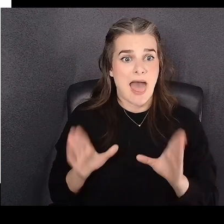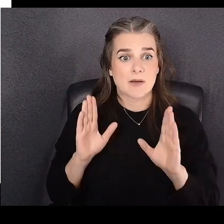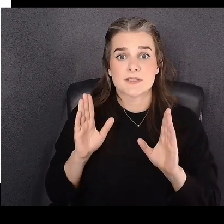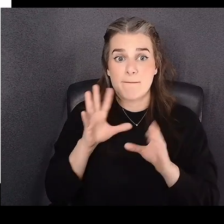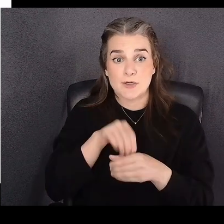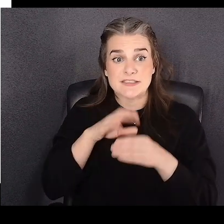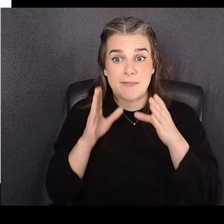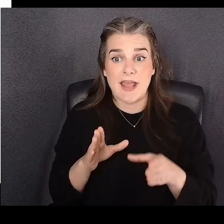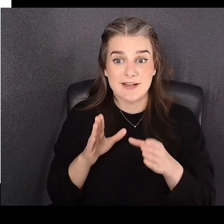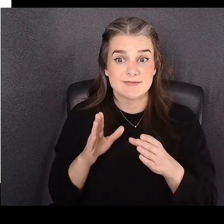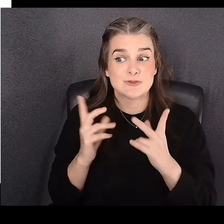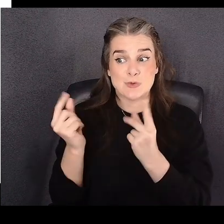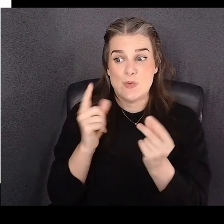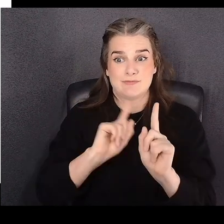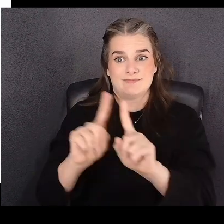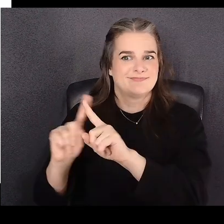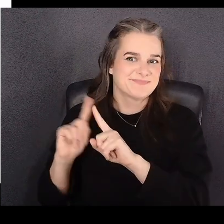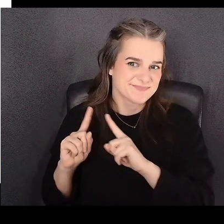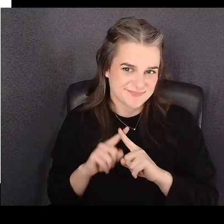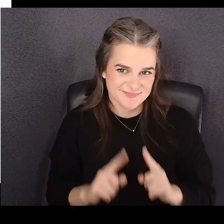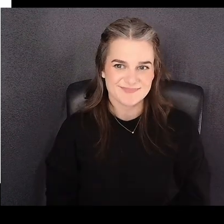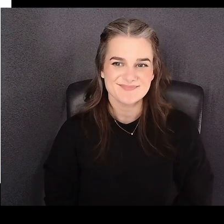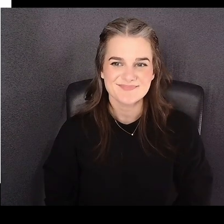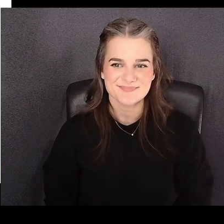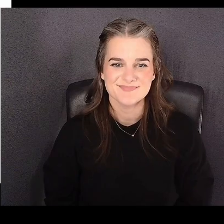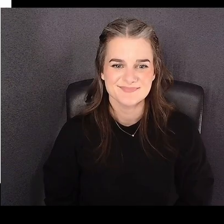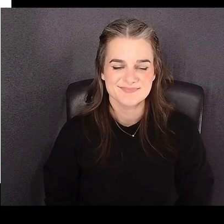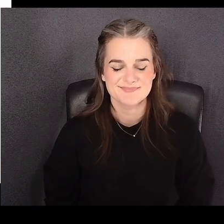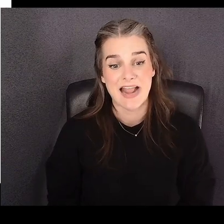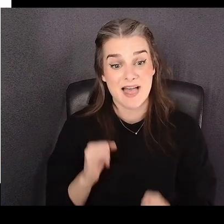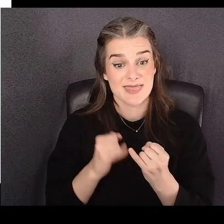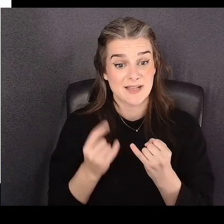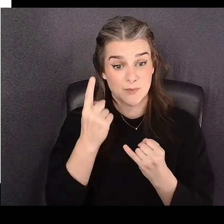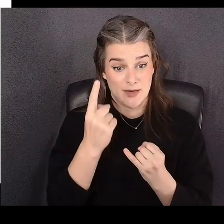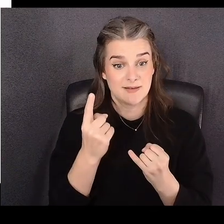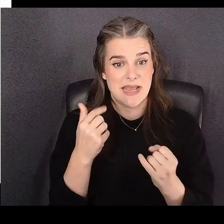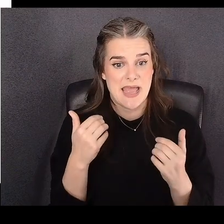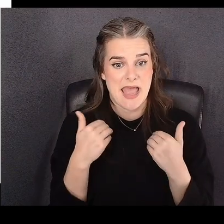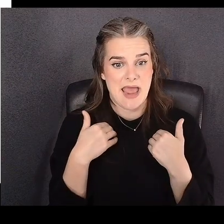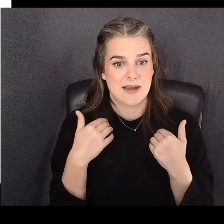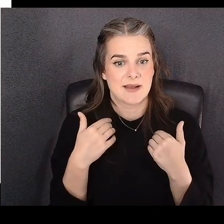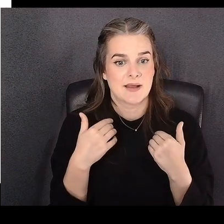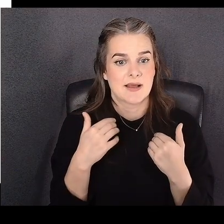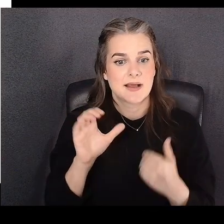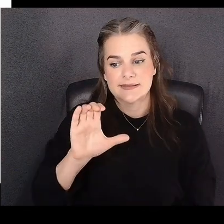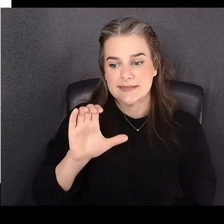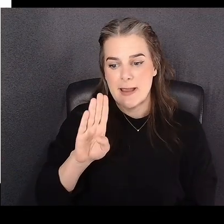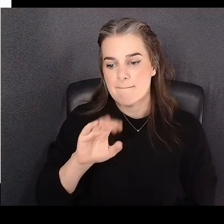And then the very last one that we have on there is we did make a skeeball table, essentially, which is what this is.